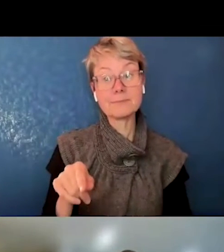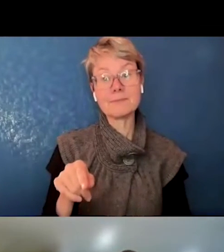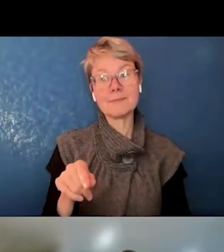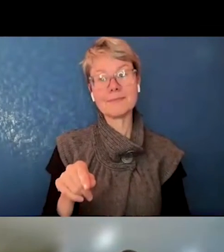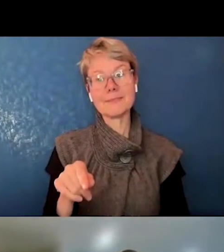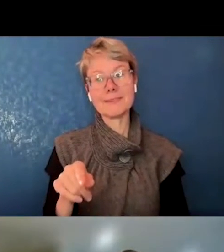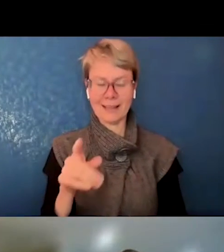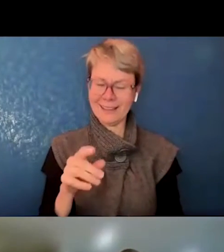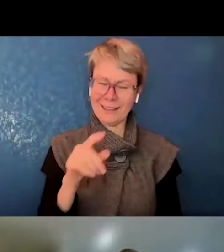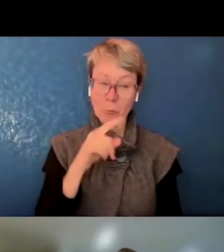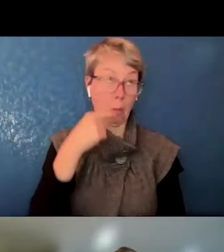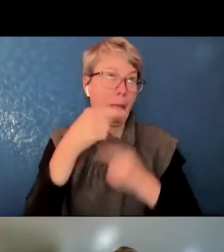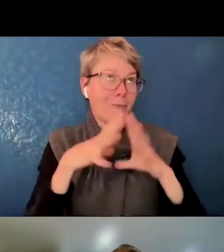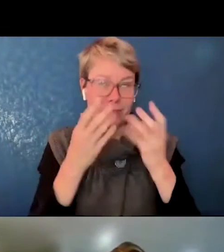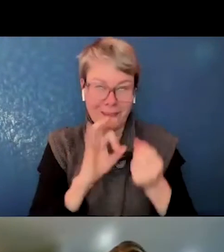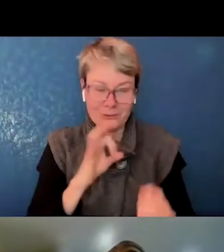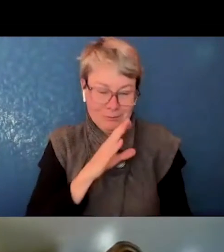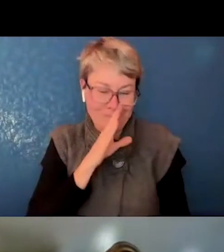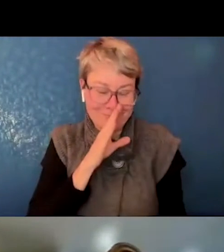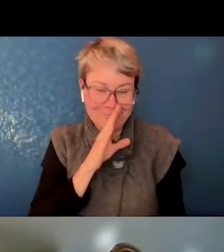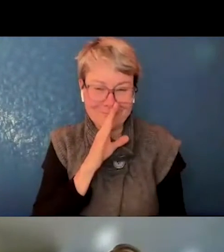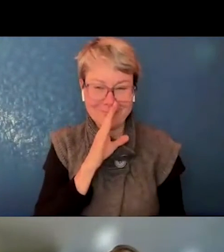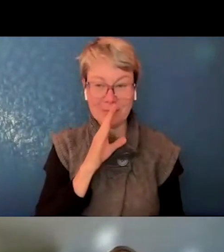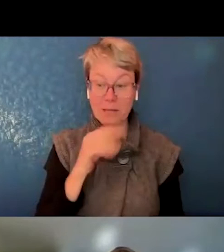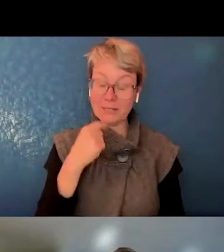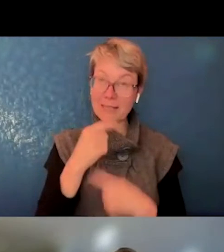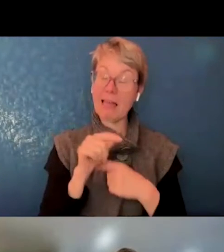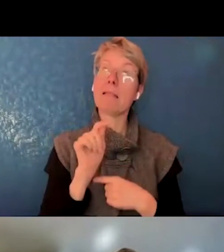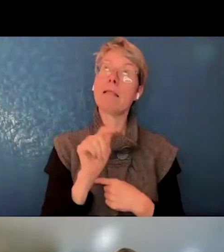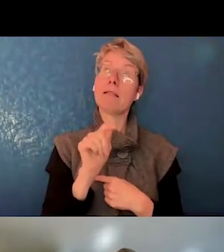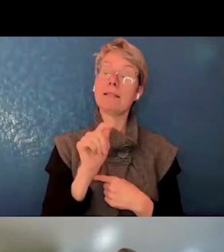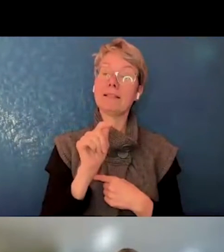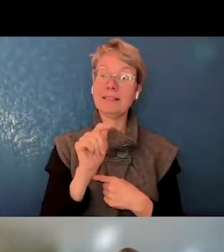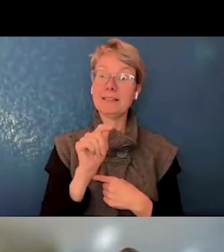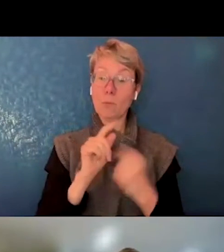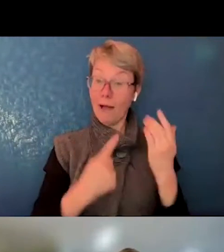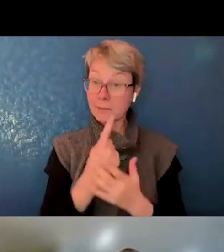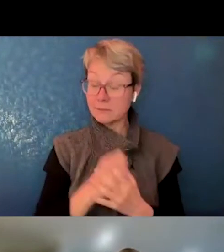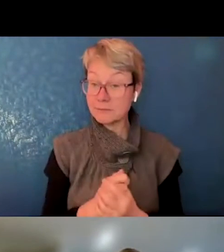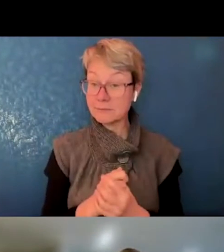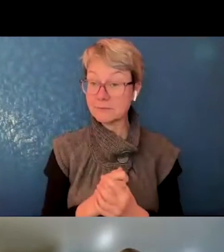confidentiality preserved where you'd be able to share um like what happened and and how why that